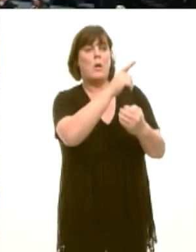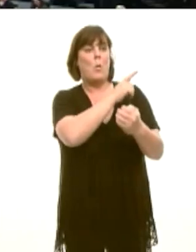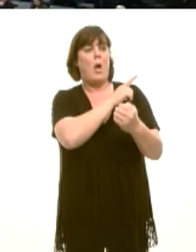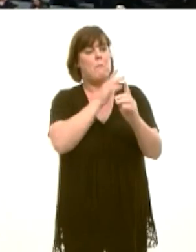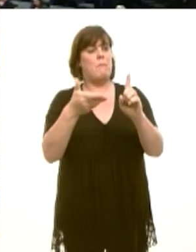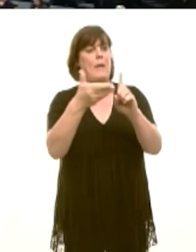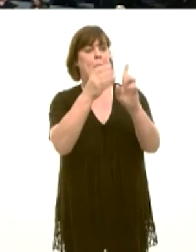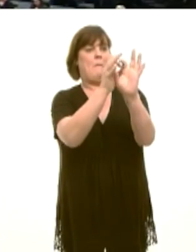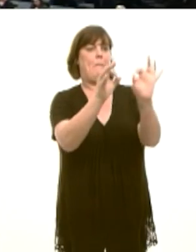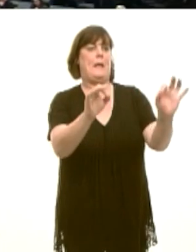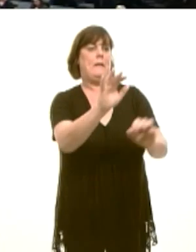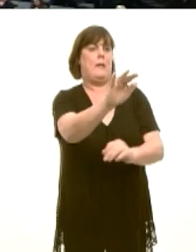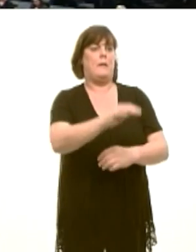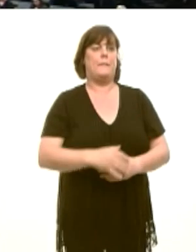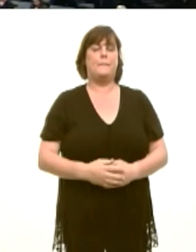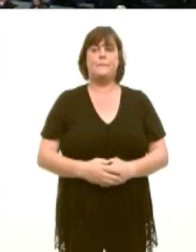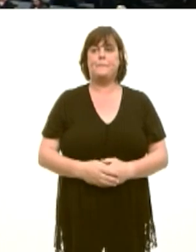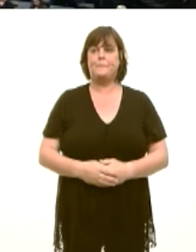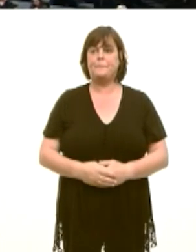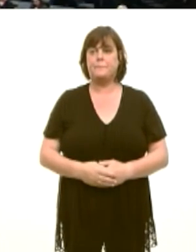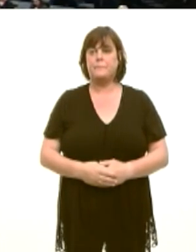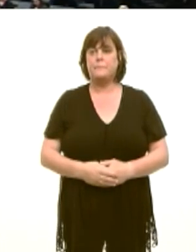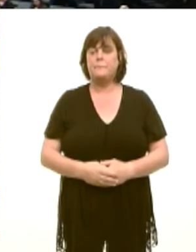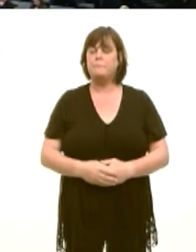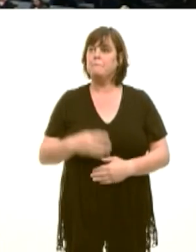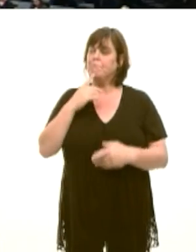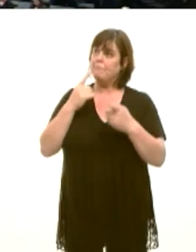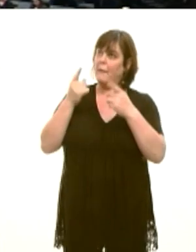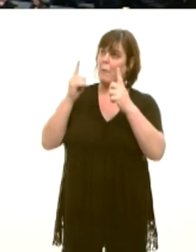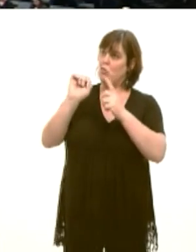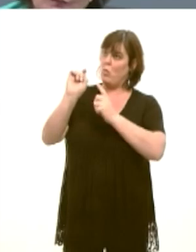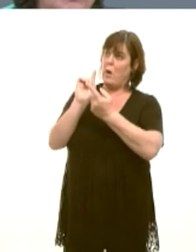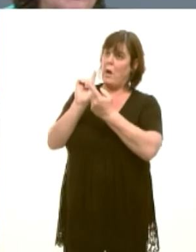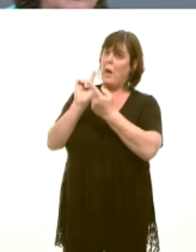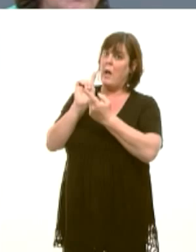Andrew R.T. Davies: First Minister, I appreciate the answer youíve given to Dafydd Elis-Thomas